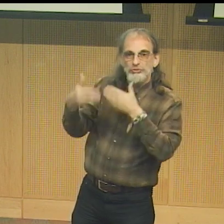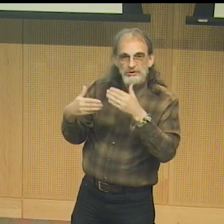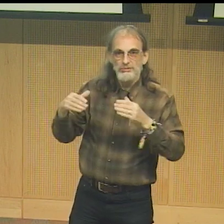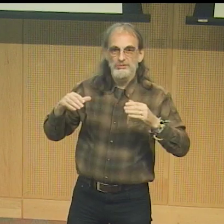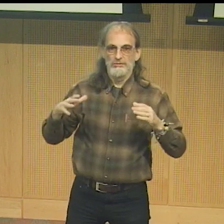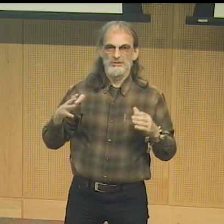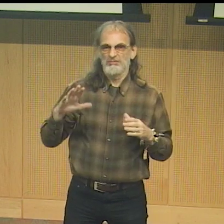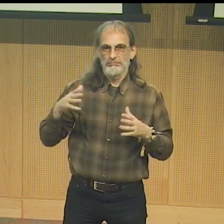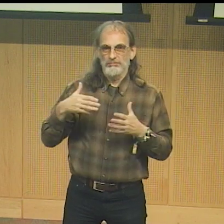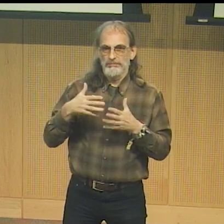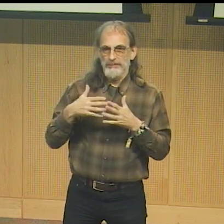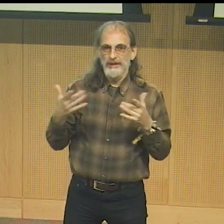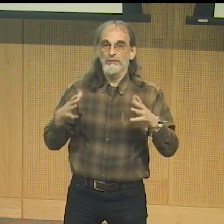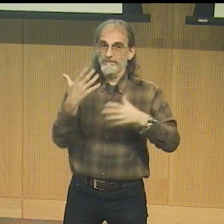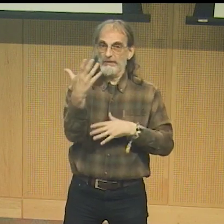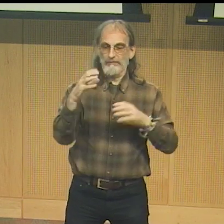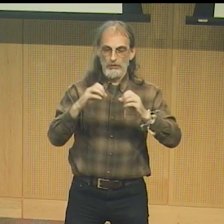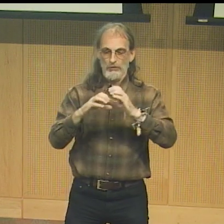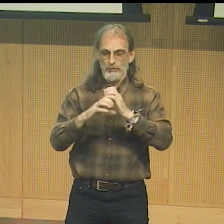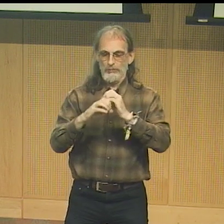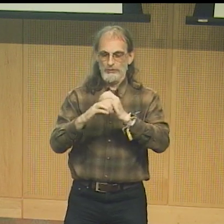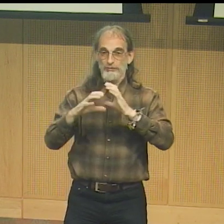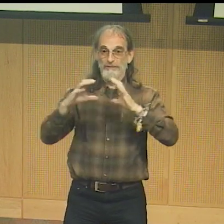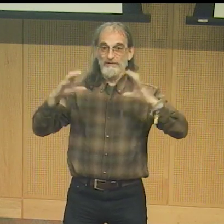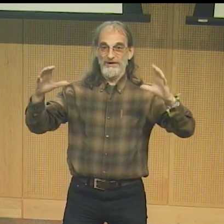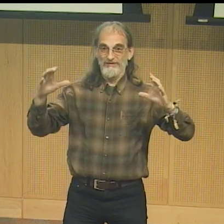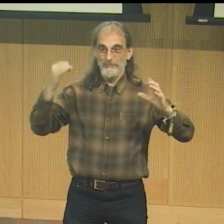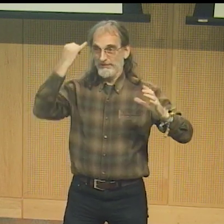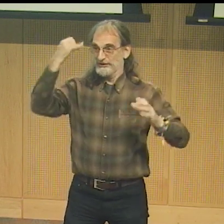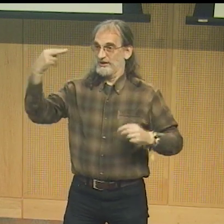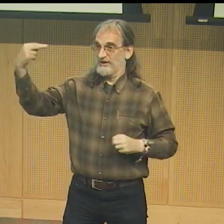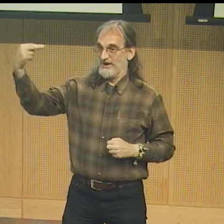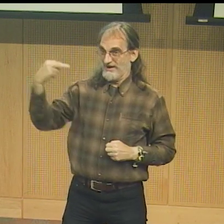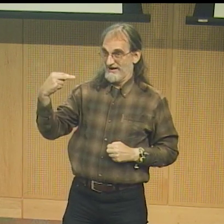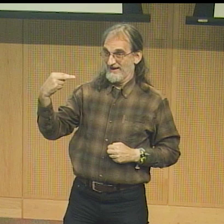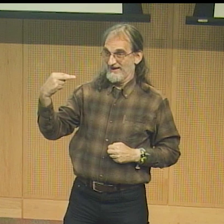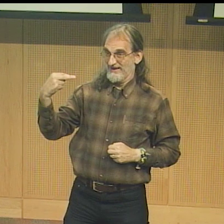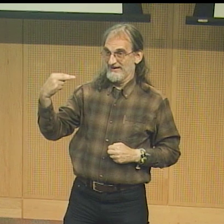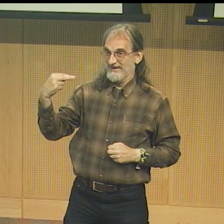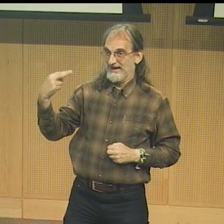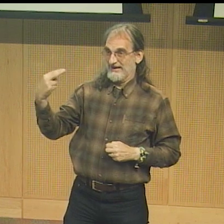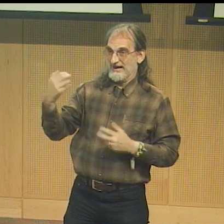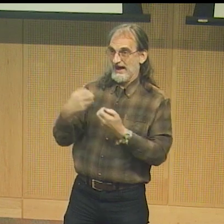and post colonialization as well. It would finally allow the outside world to see us